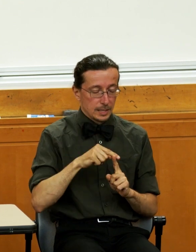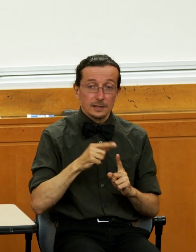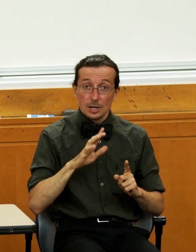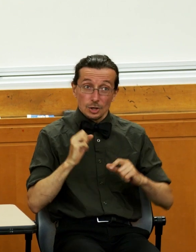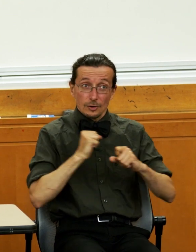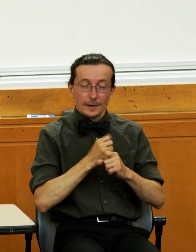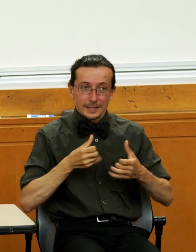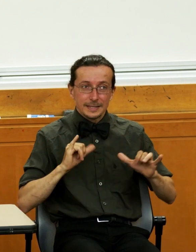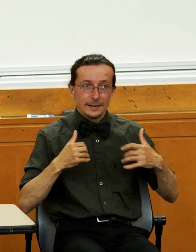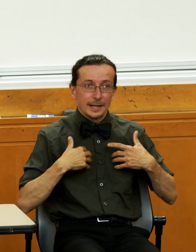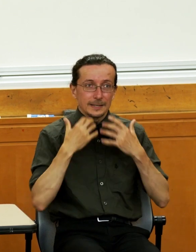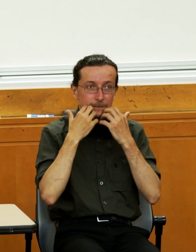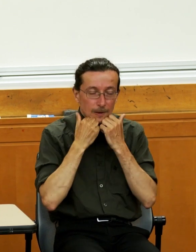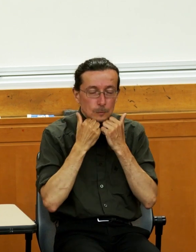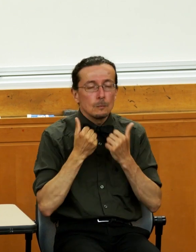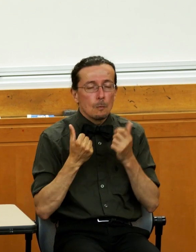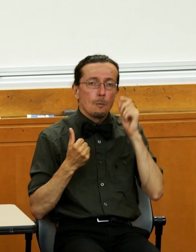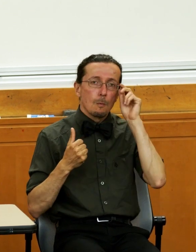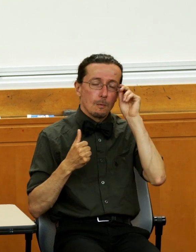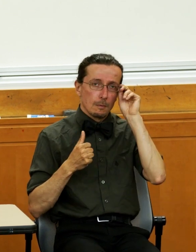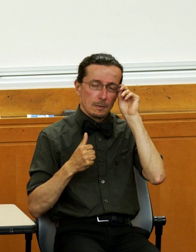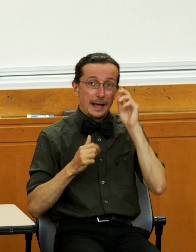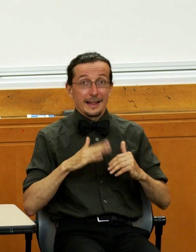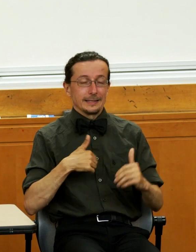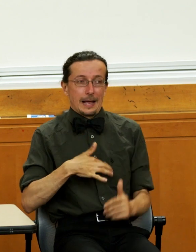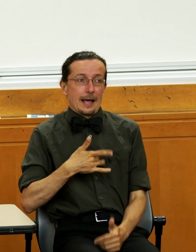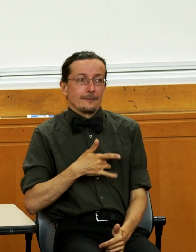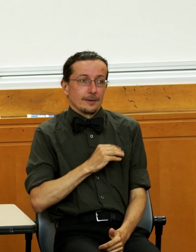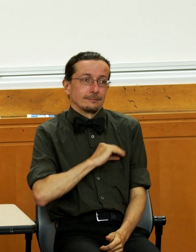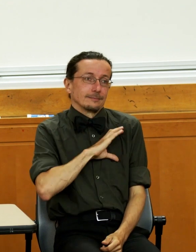I think it…it at least makes me feel better. I understand that it might not make everybody